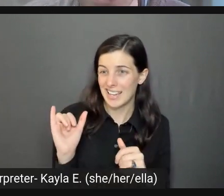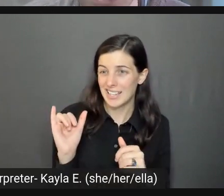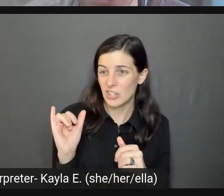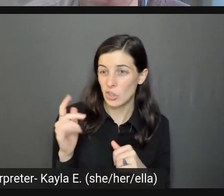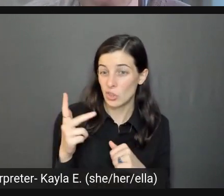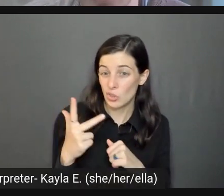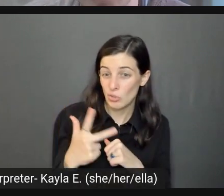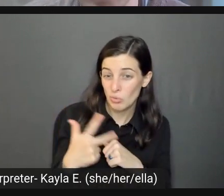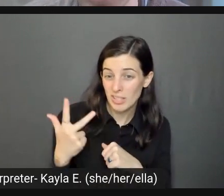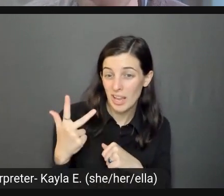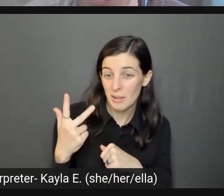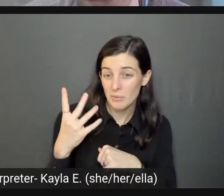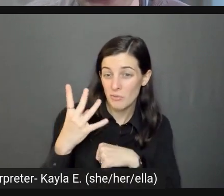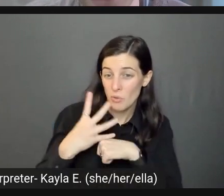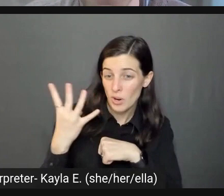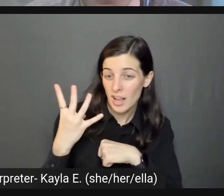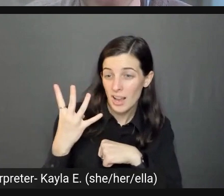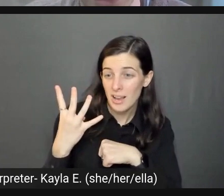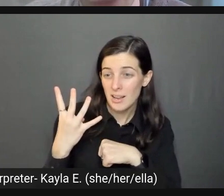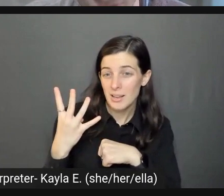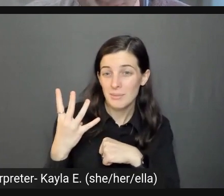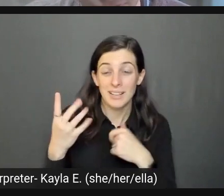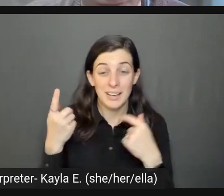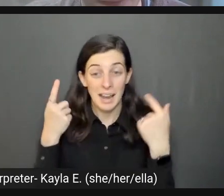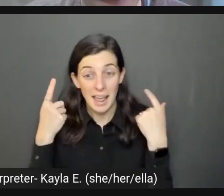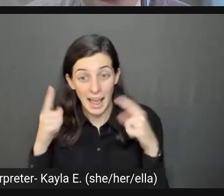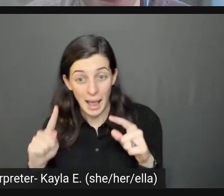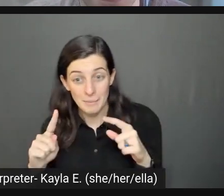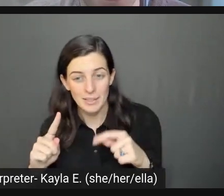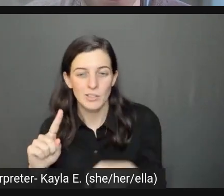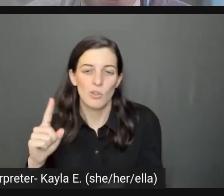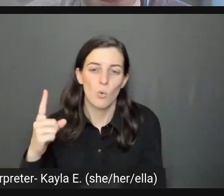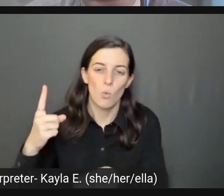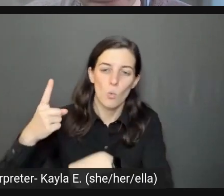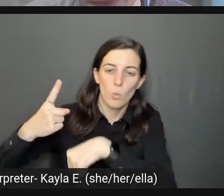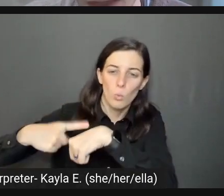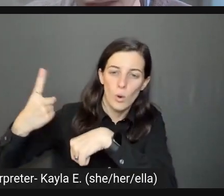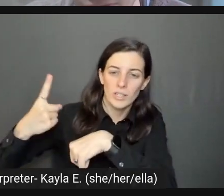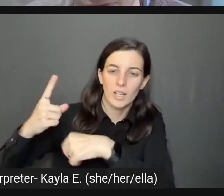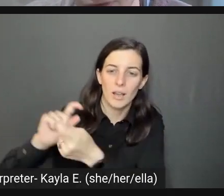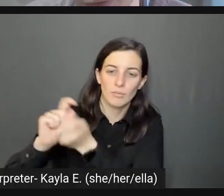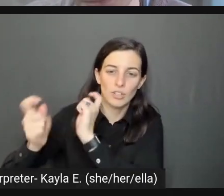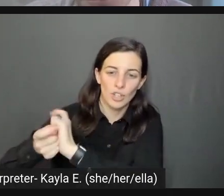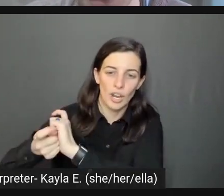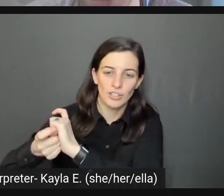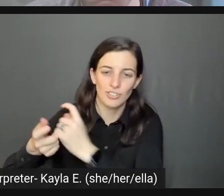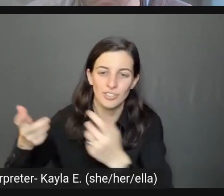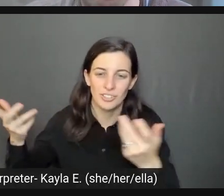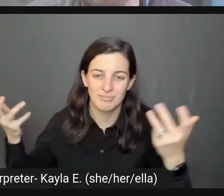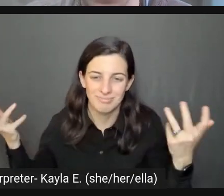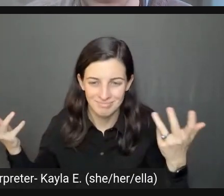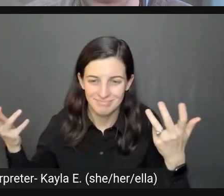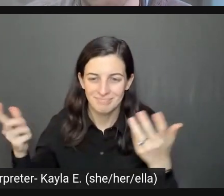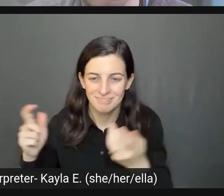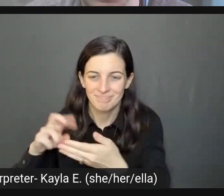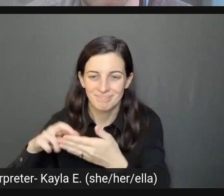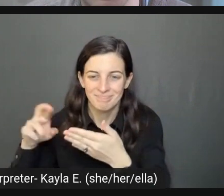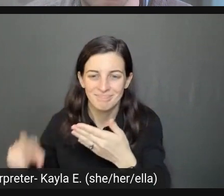and only once they changed the thing. Actually, I told you.